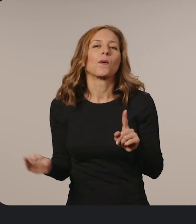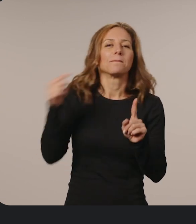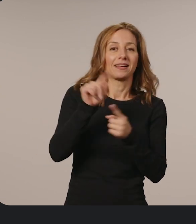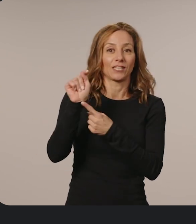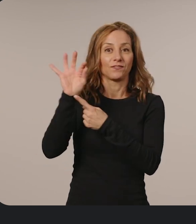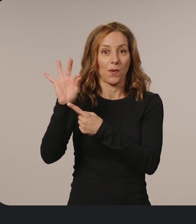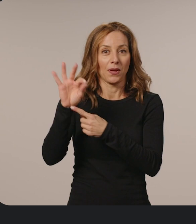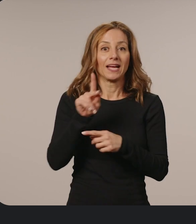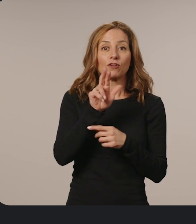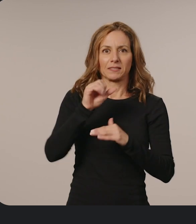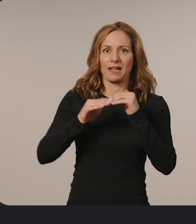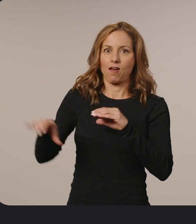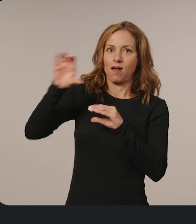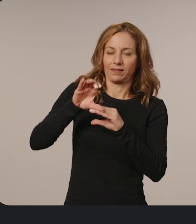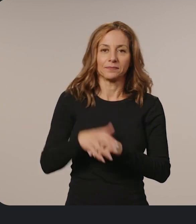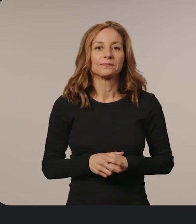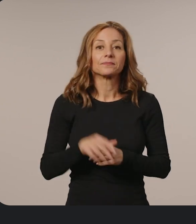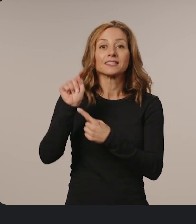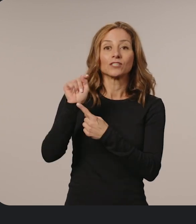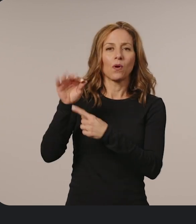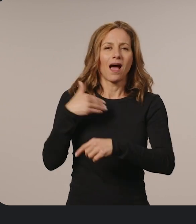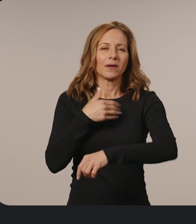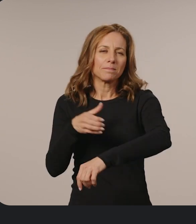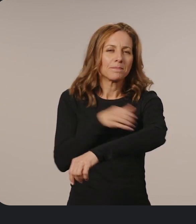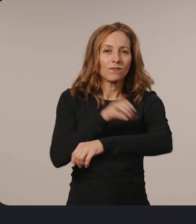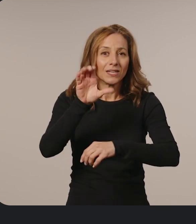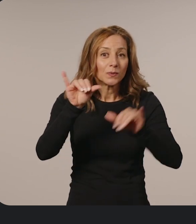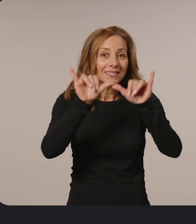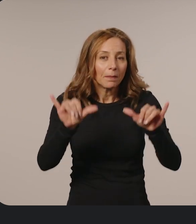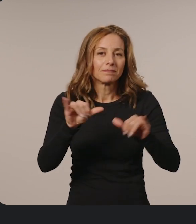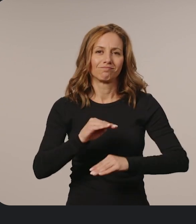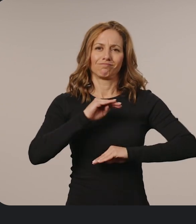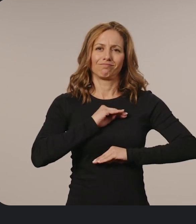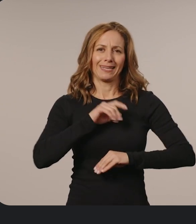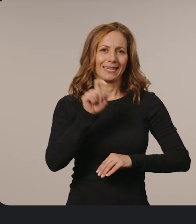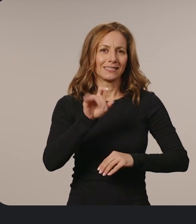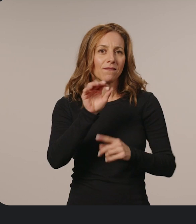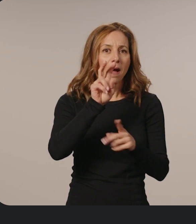Let's go back to TensorFlow, which Keras is built on top of. TensorFlow has a powerful ecosystem